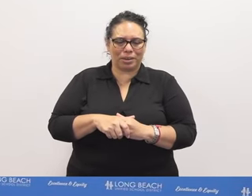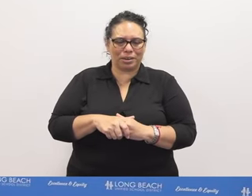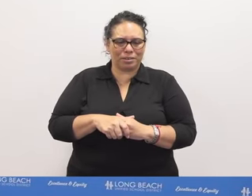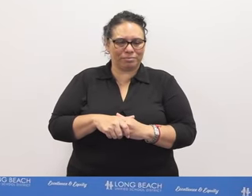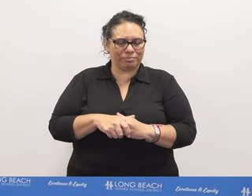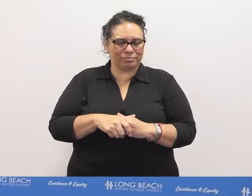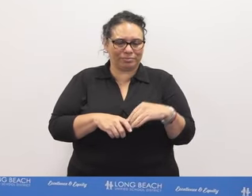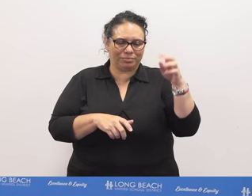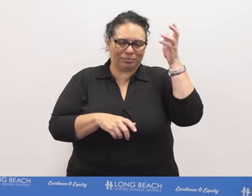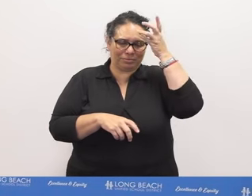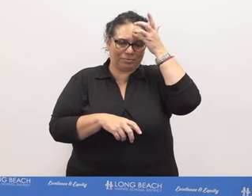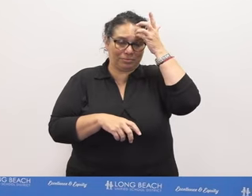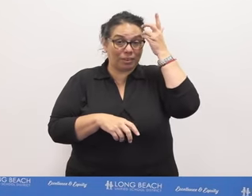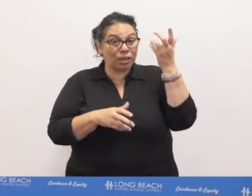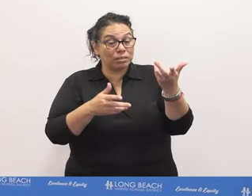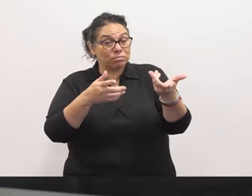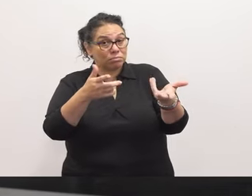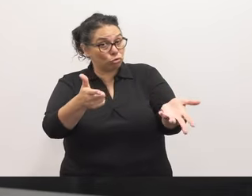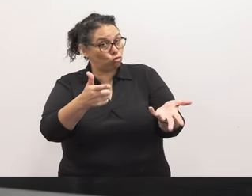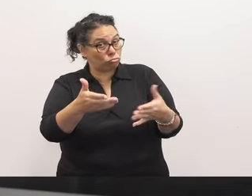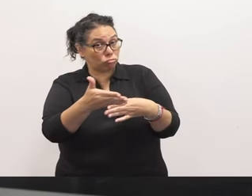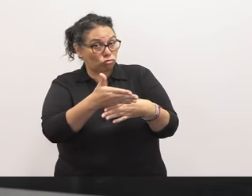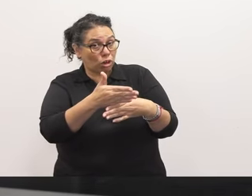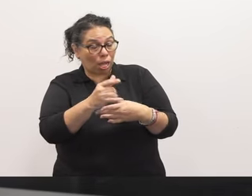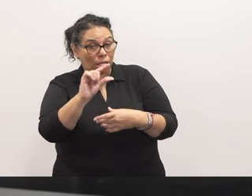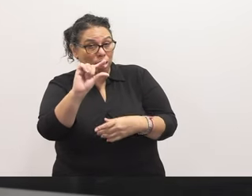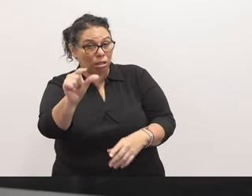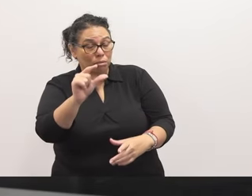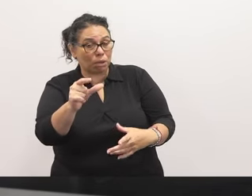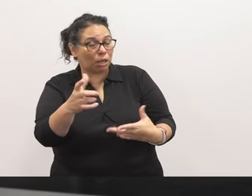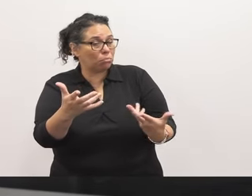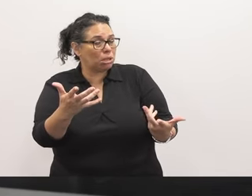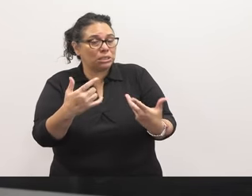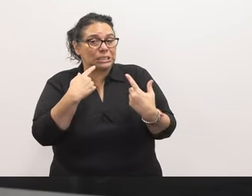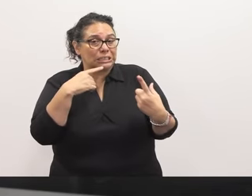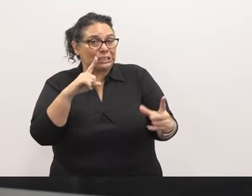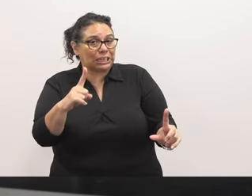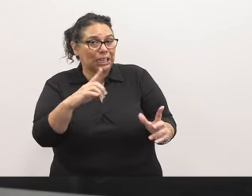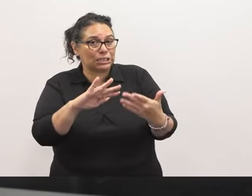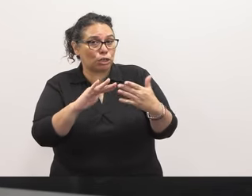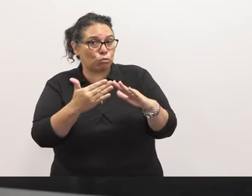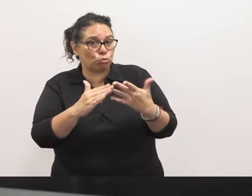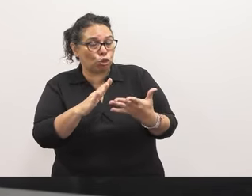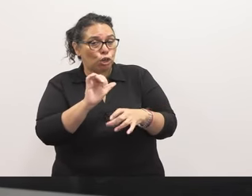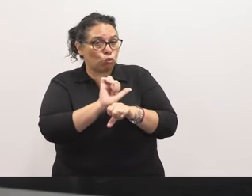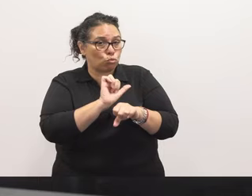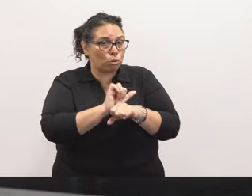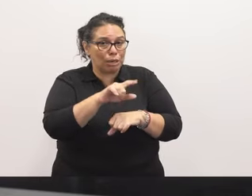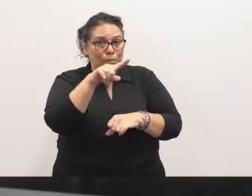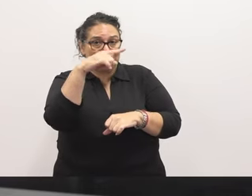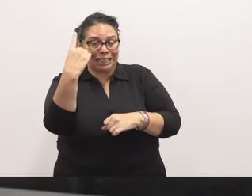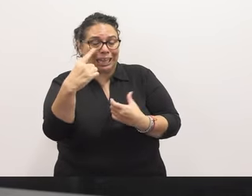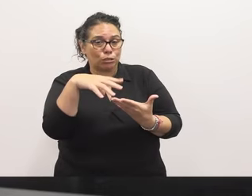And Ms. Merlo, you're coming up. Maybe you can share a little bit as well around the Breakthrough Success Community work with our Black students in ninth grade and your SSII work as well.